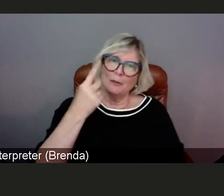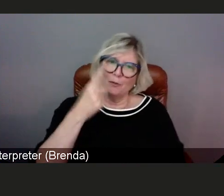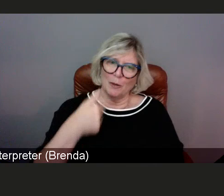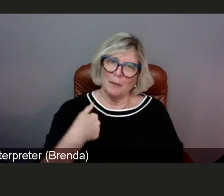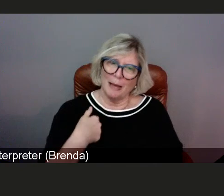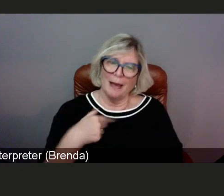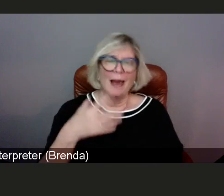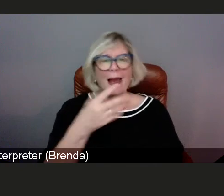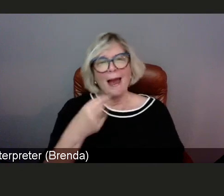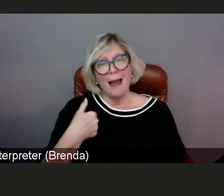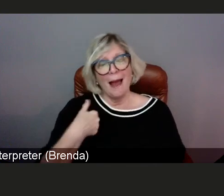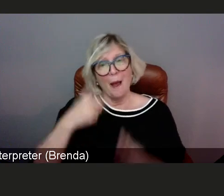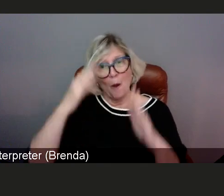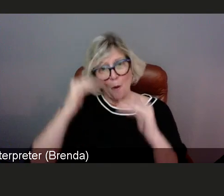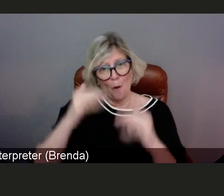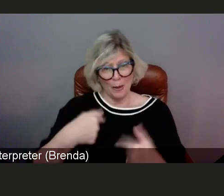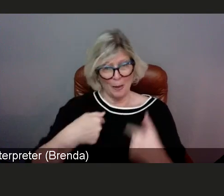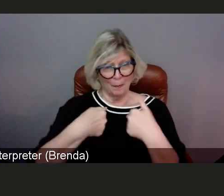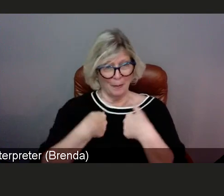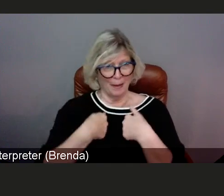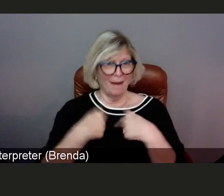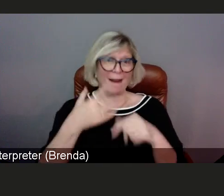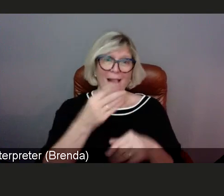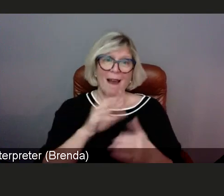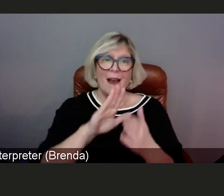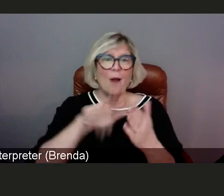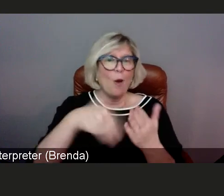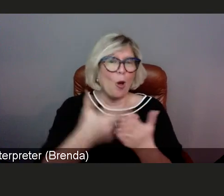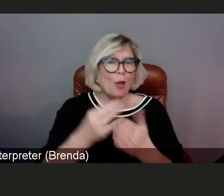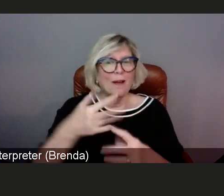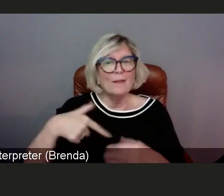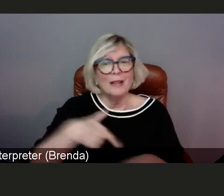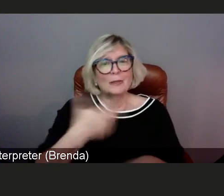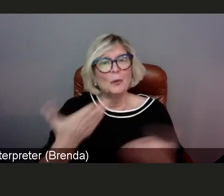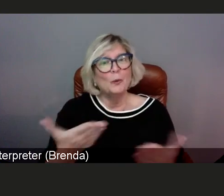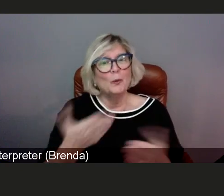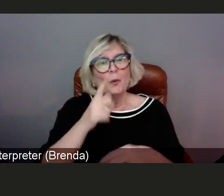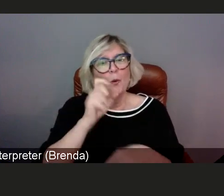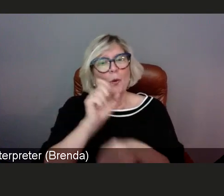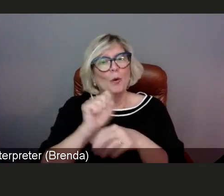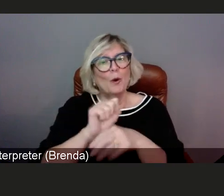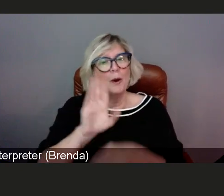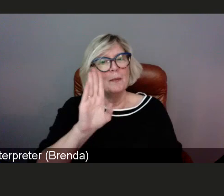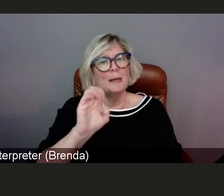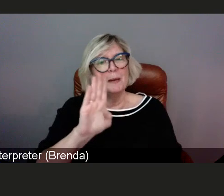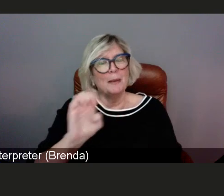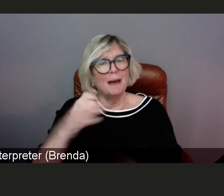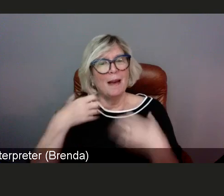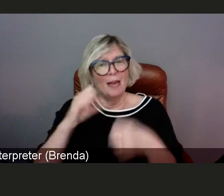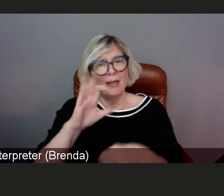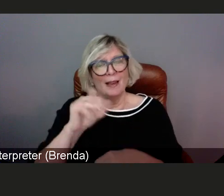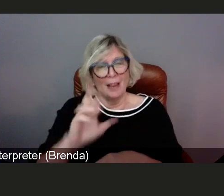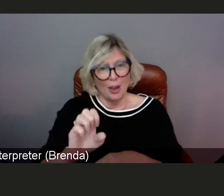that I as well as all of us here at Beebe Healthcare have as a result of all that we have done to protect you